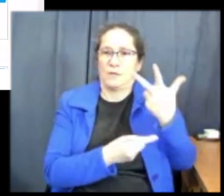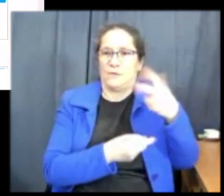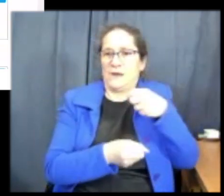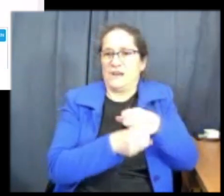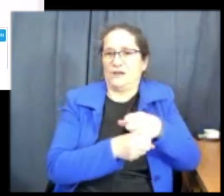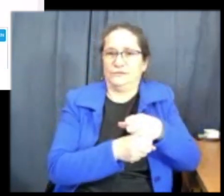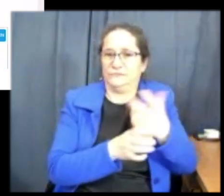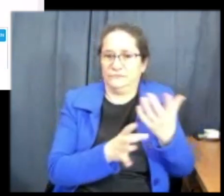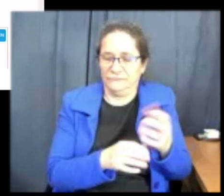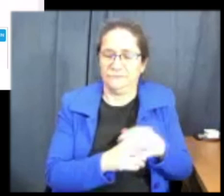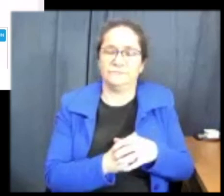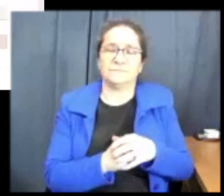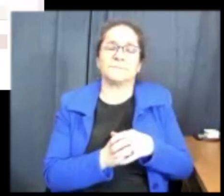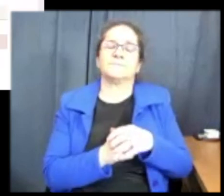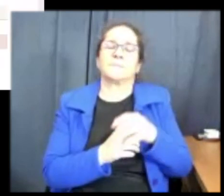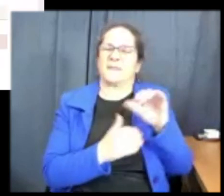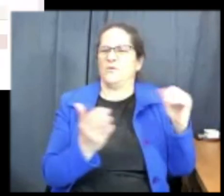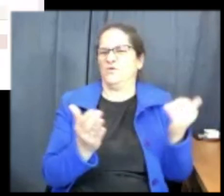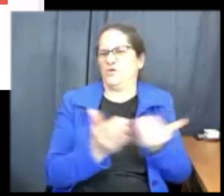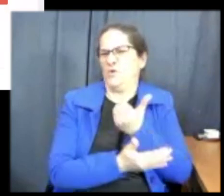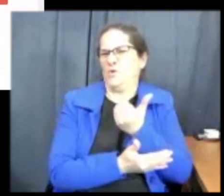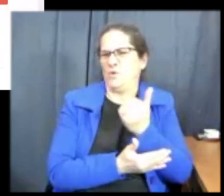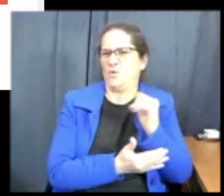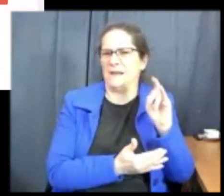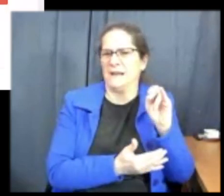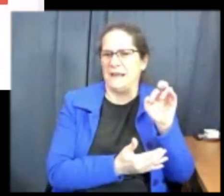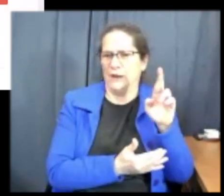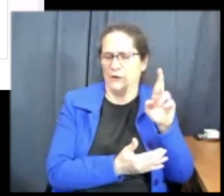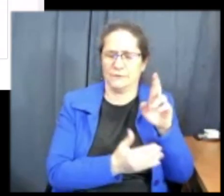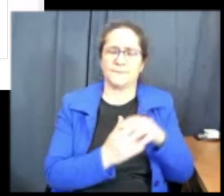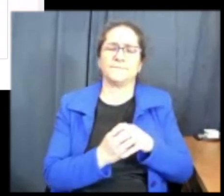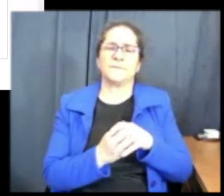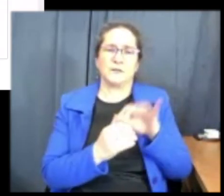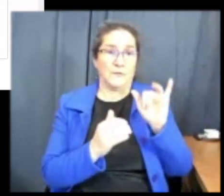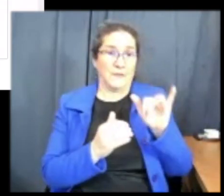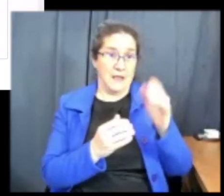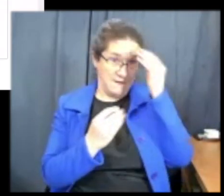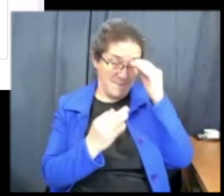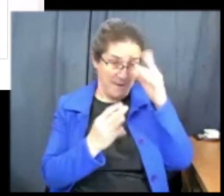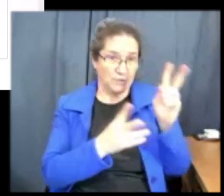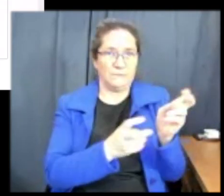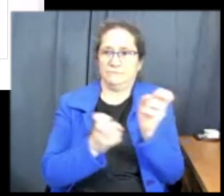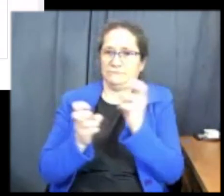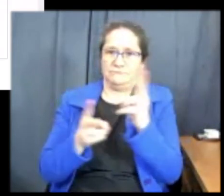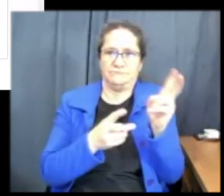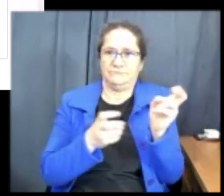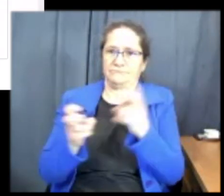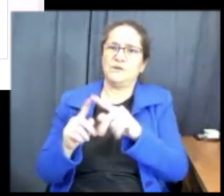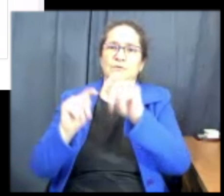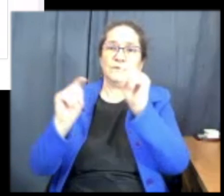is the data we are going to look at when we start filling in our template. And so is what I want to do first